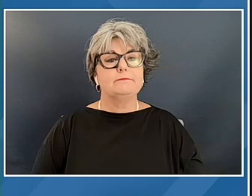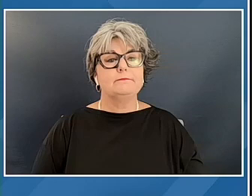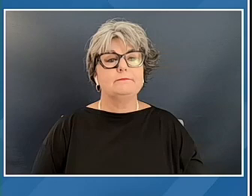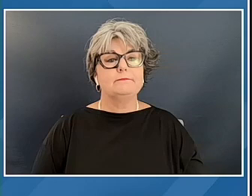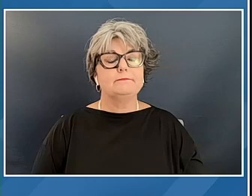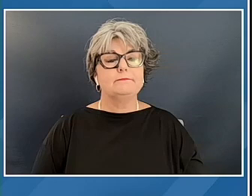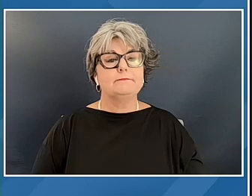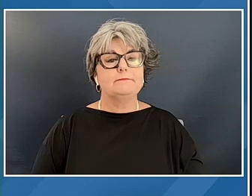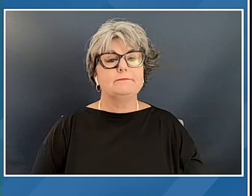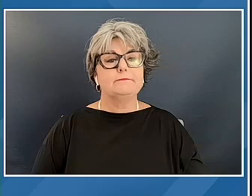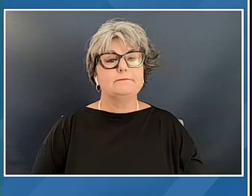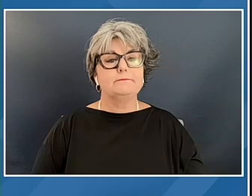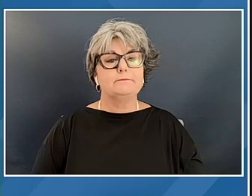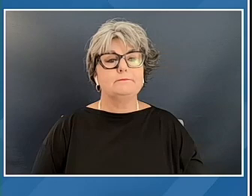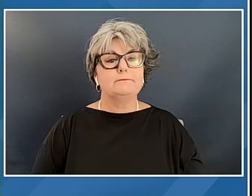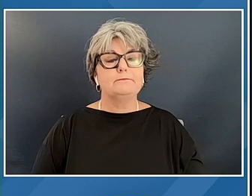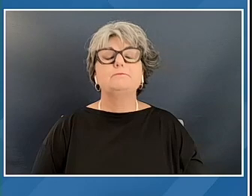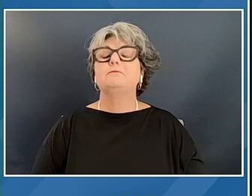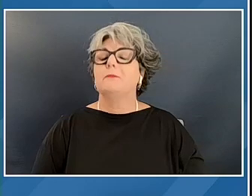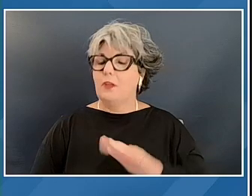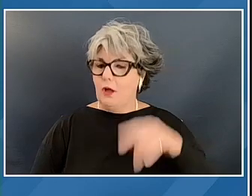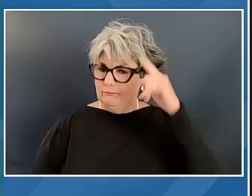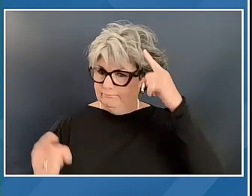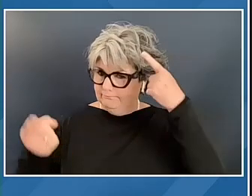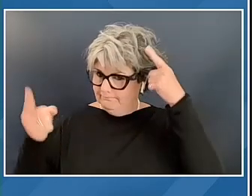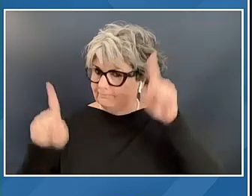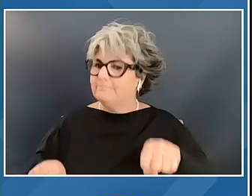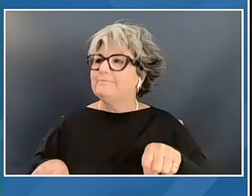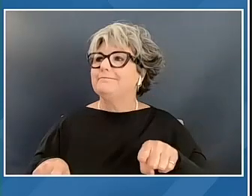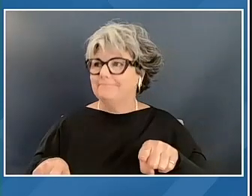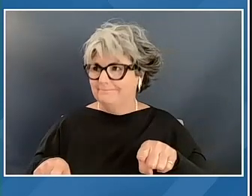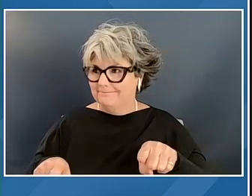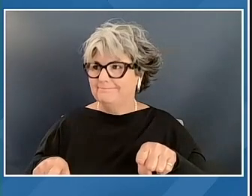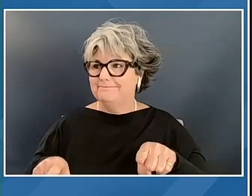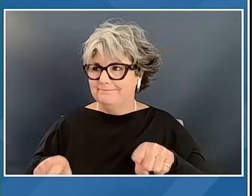Looks like you have reached consensus on that as well. That does leave the